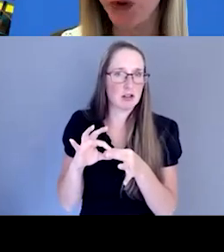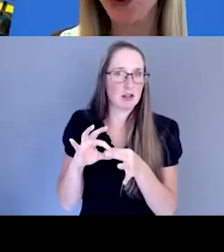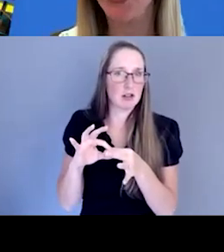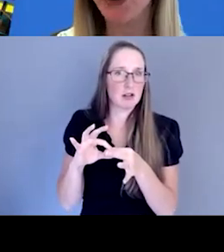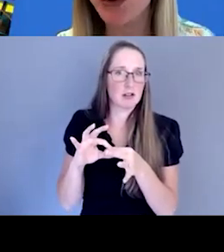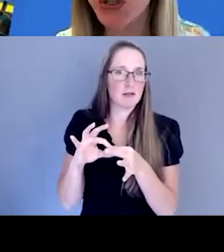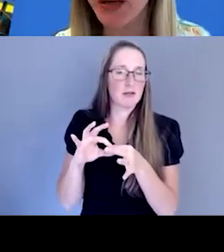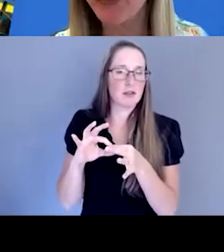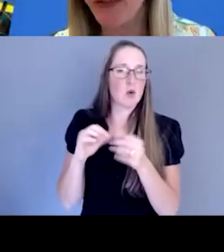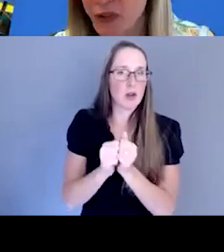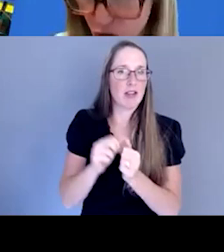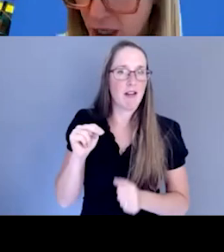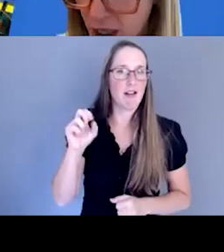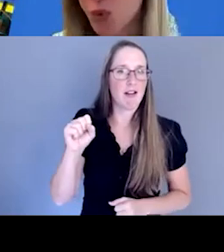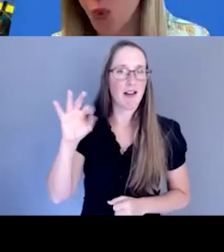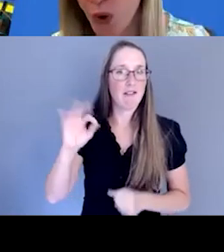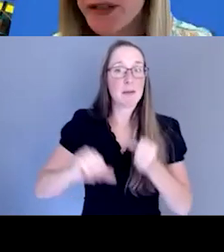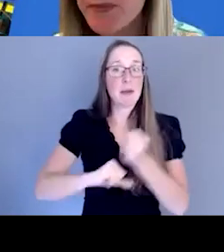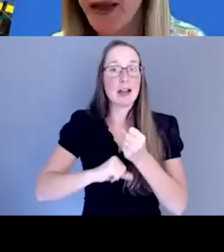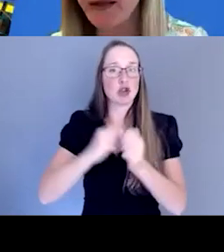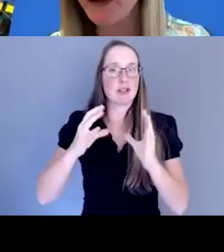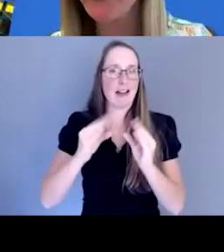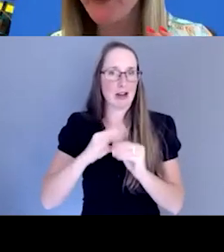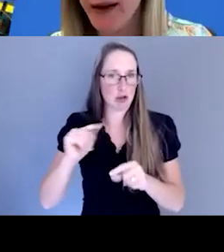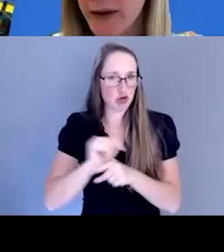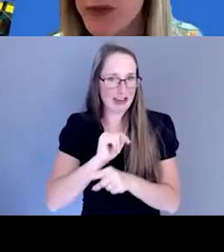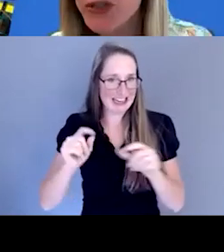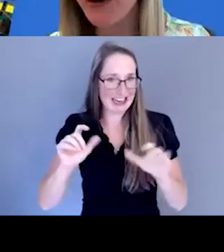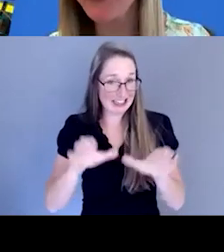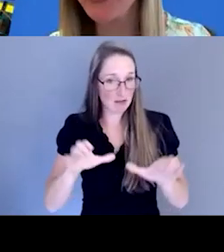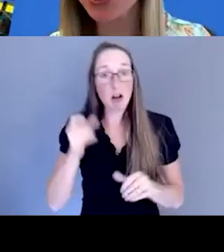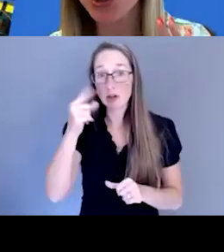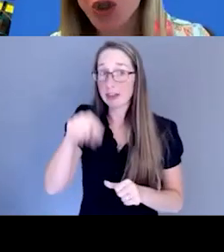for you to understand that the change was made in this definition to